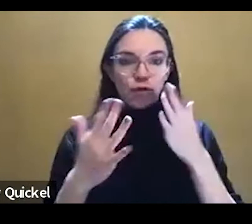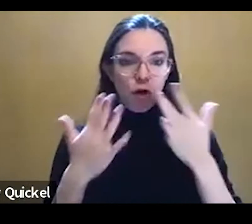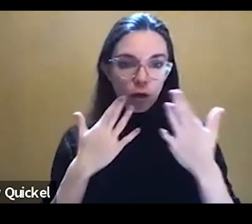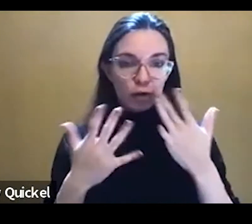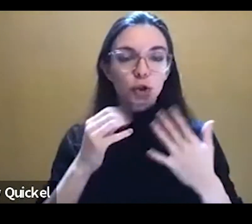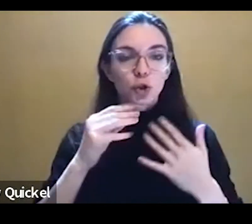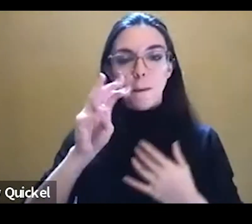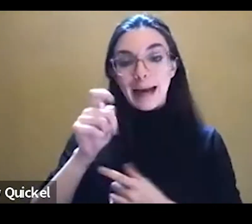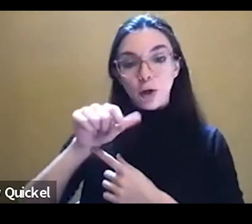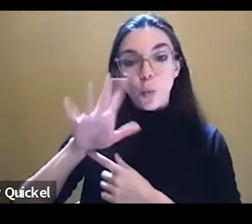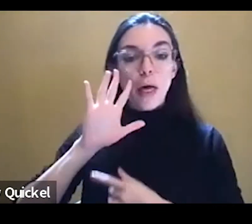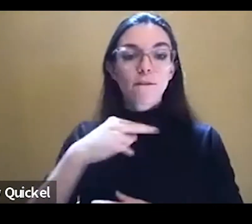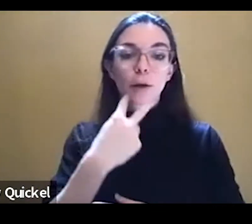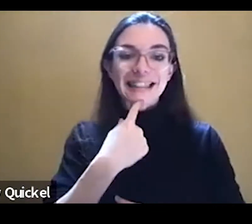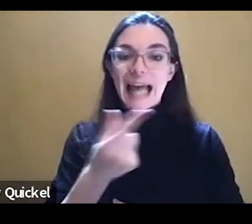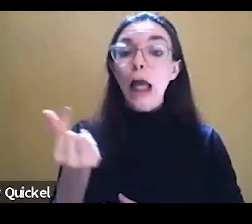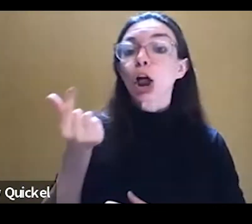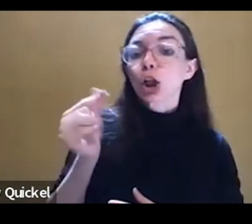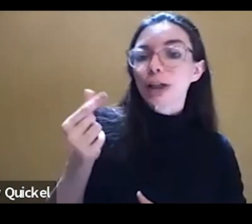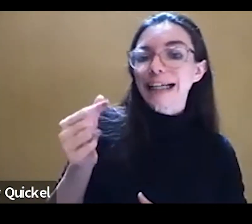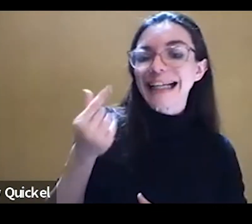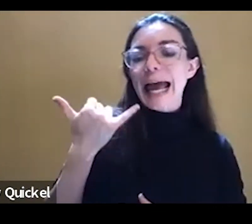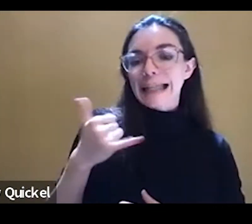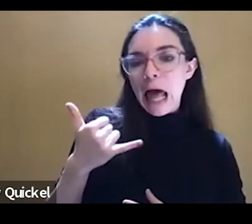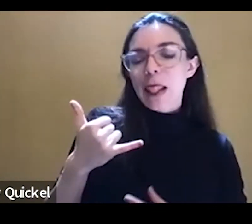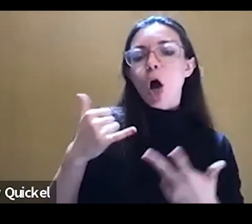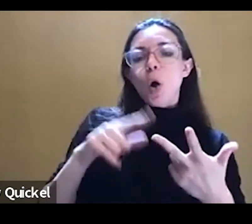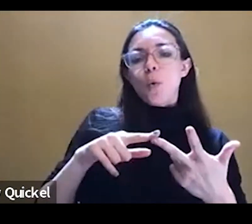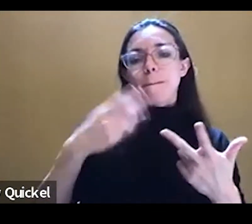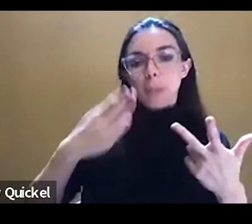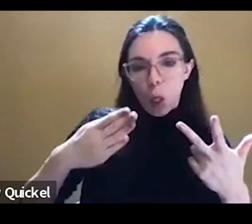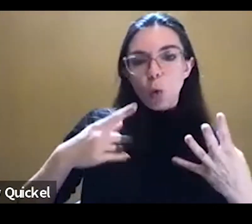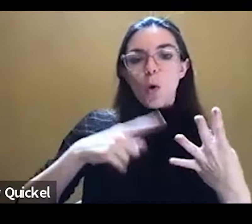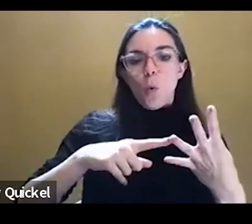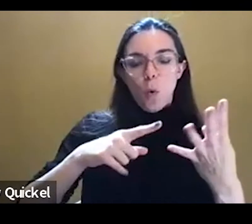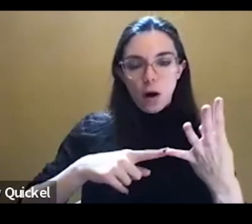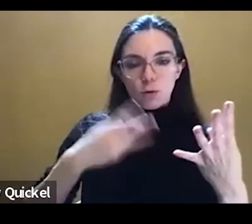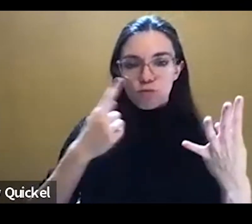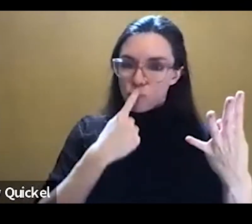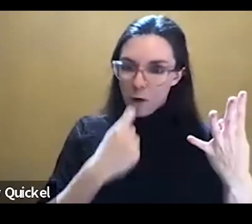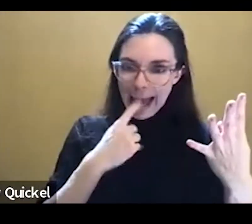will, for example, say green, yellow, blue, or red. Then you go by each letter